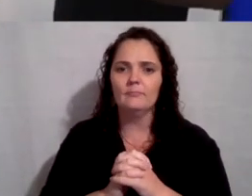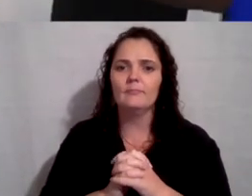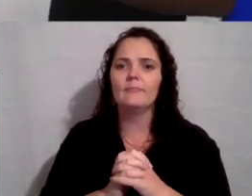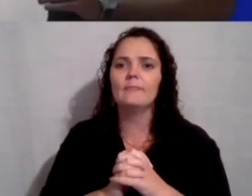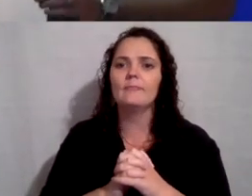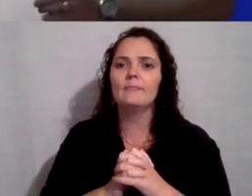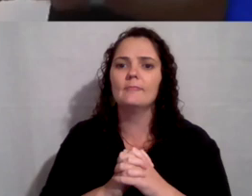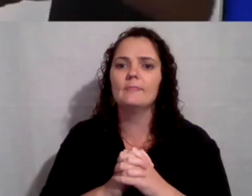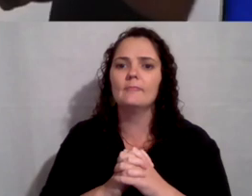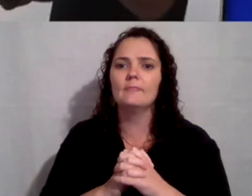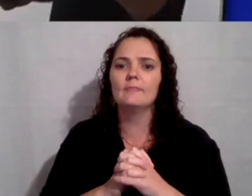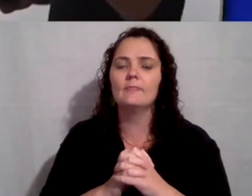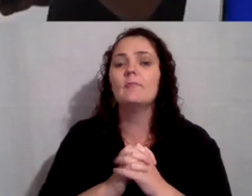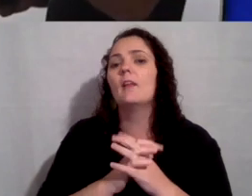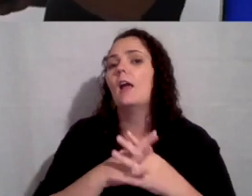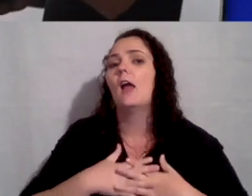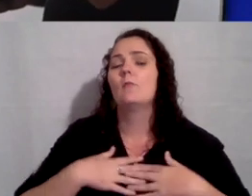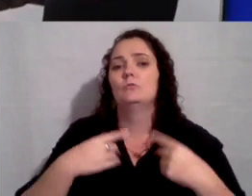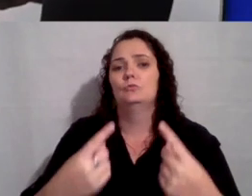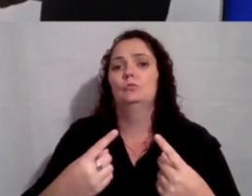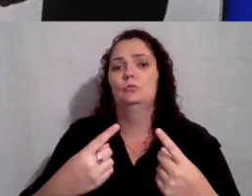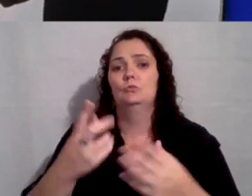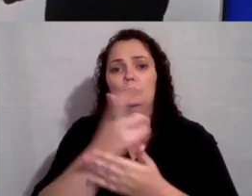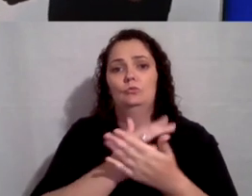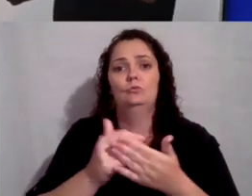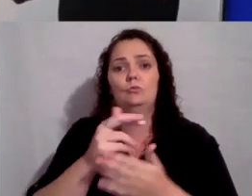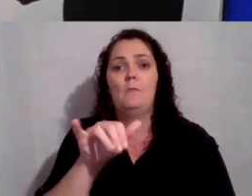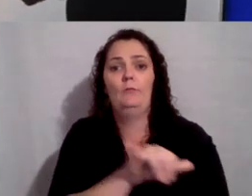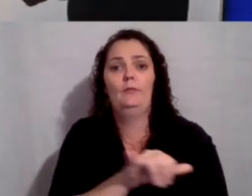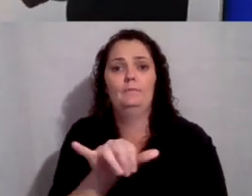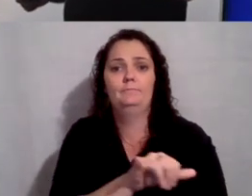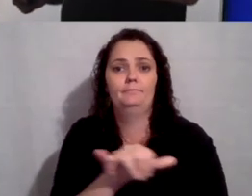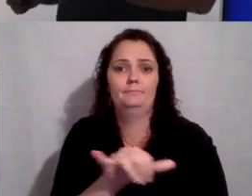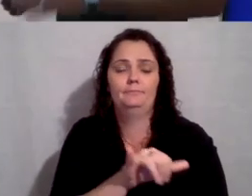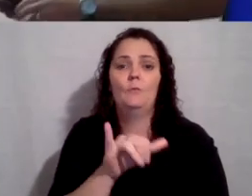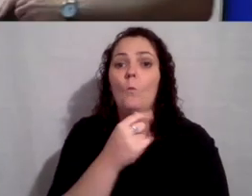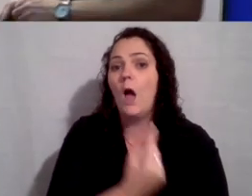Now what I'm going to have you do is start, you may draw one of them or you may draw both of them, again I'm going to leave that completely up to you